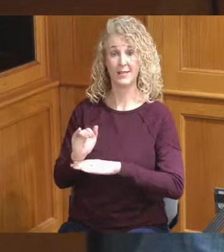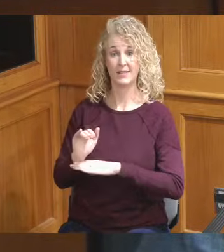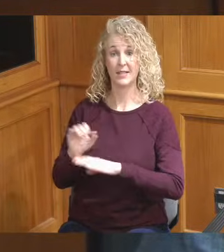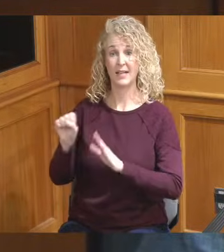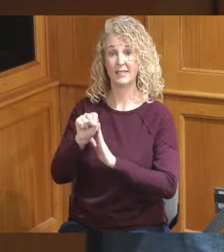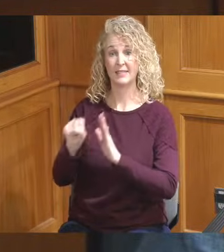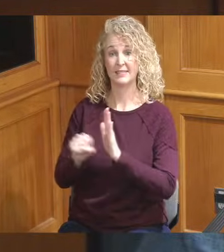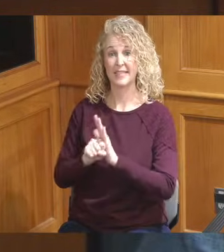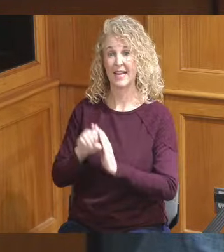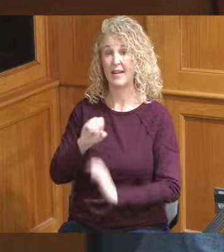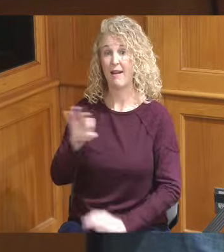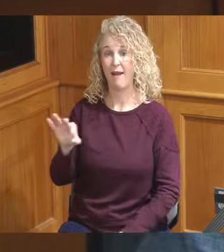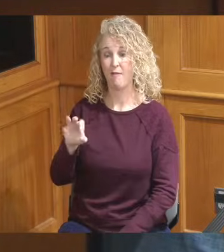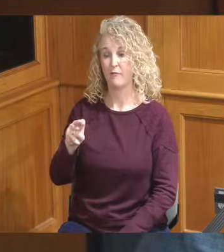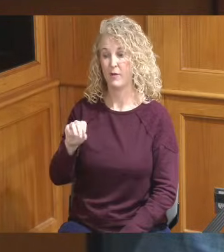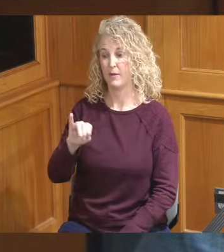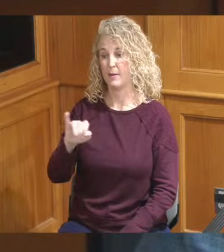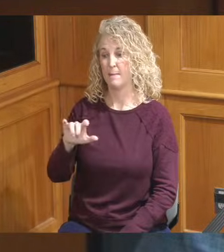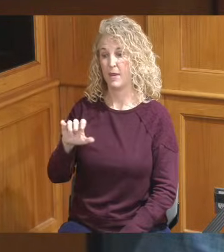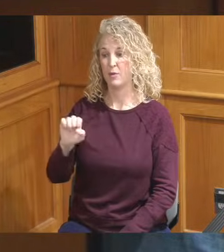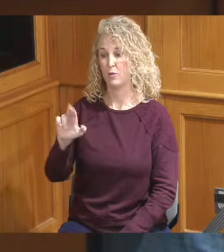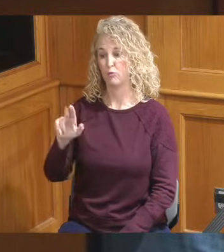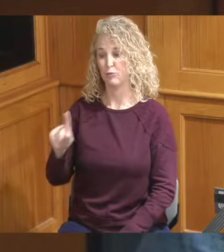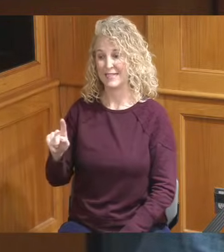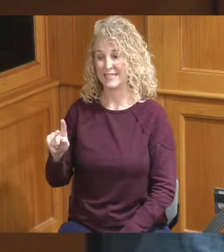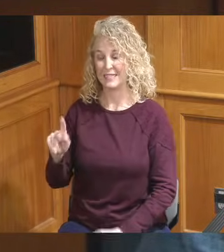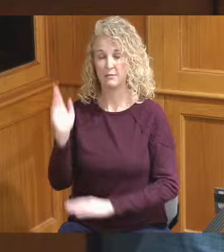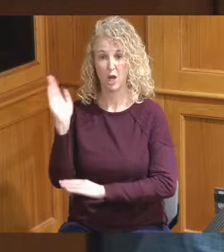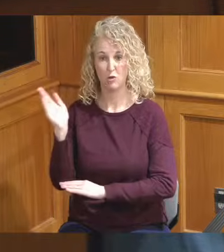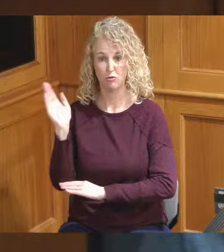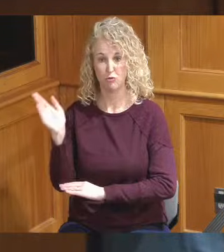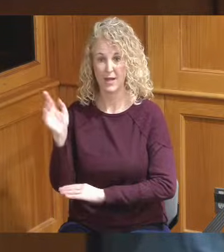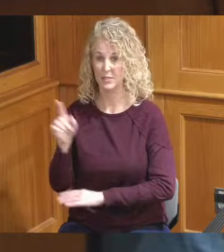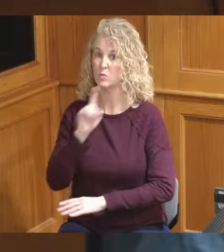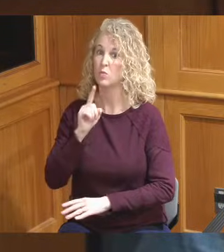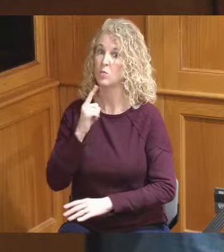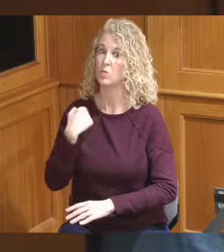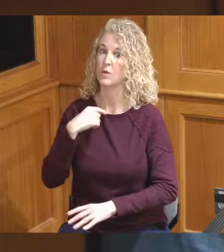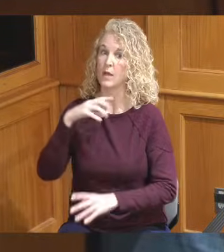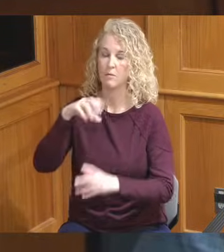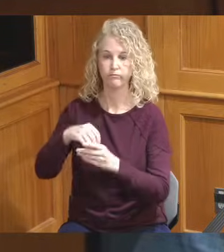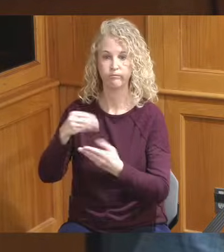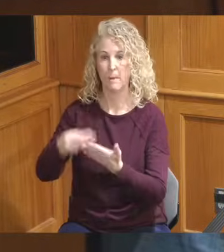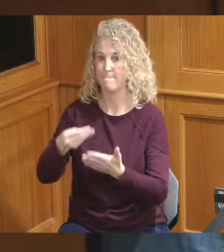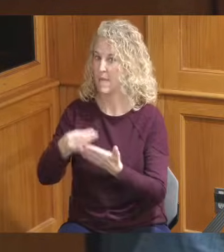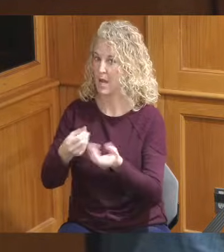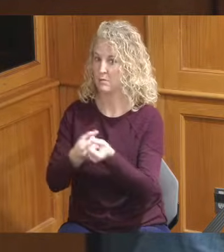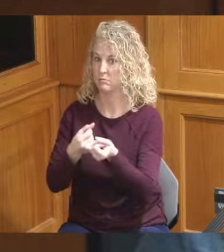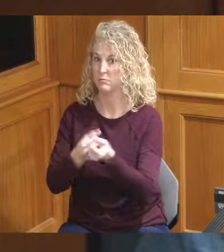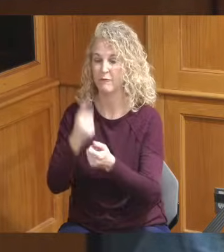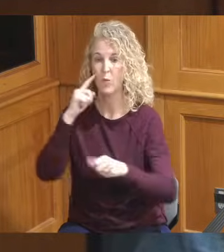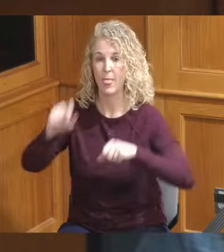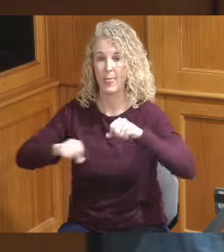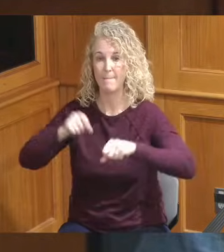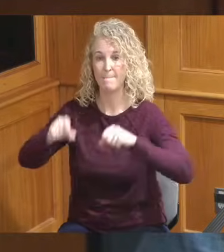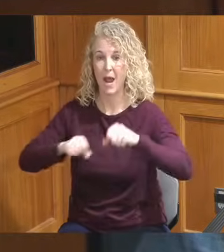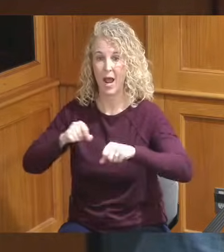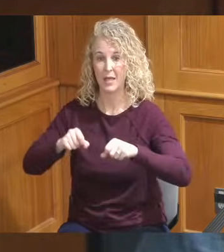Creek address. Um, we have been invested in the bike trail that is running alongside the Mil Creek